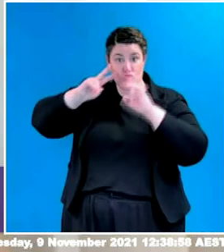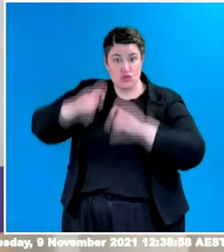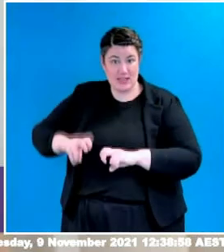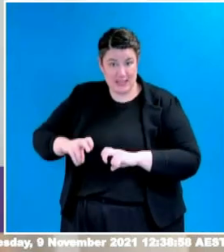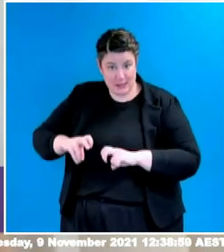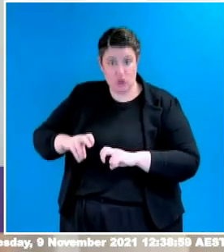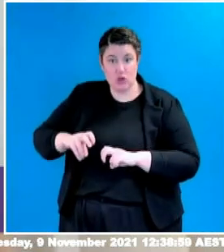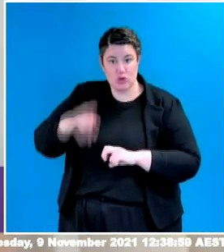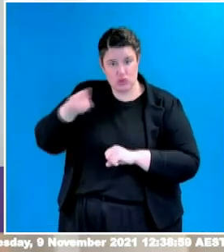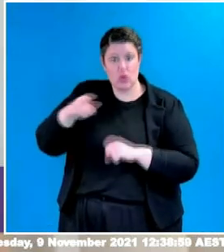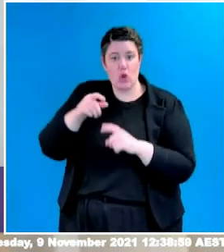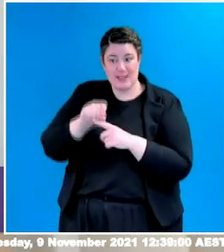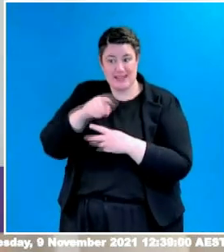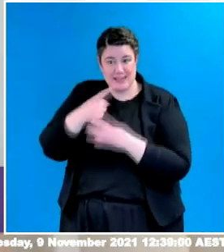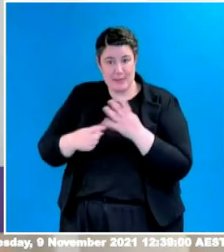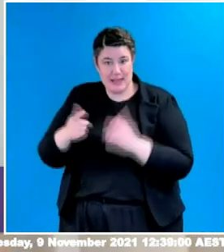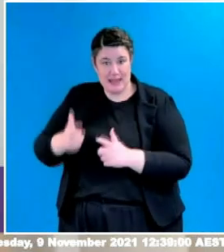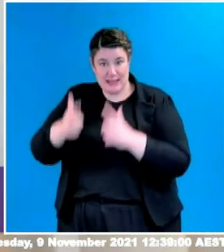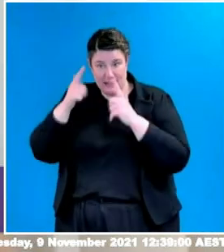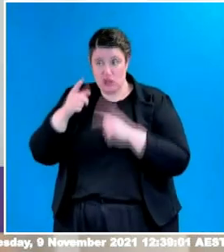Westpac Fellowship on disability leadership.